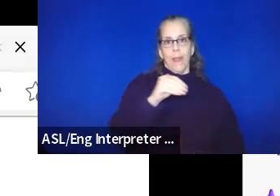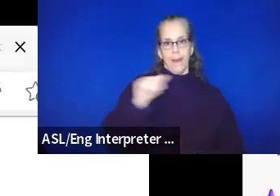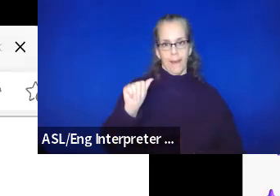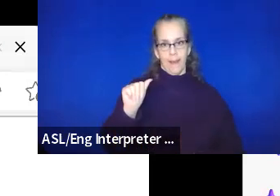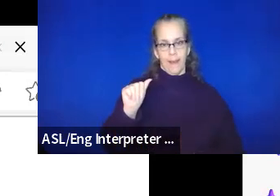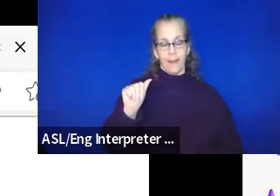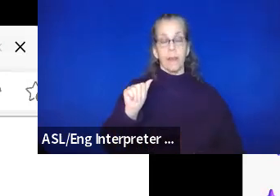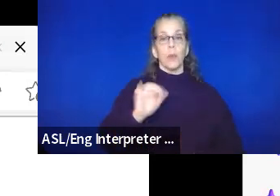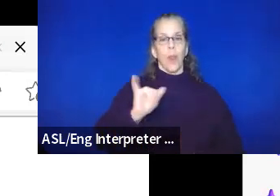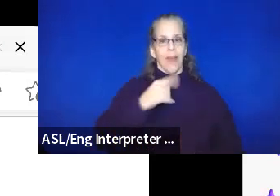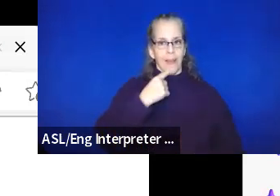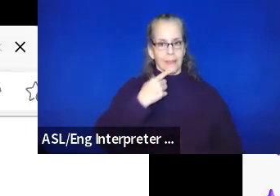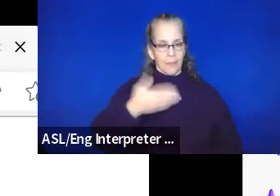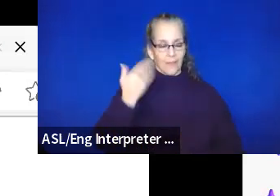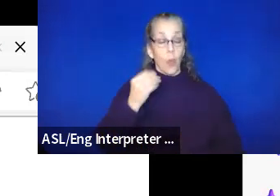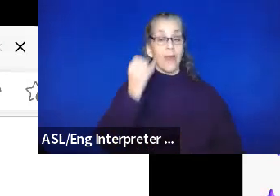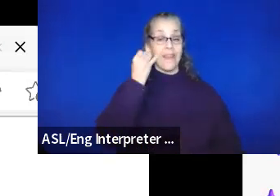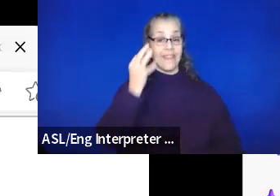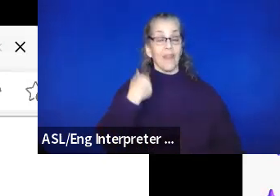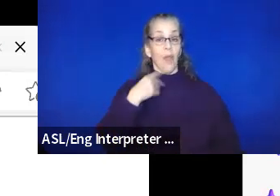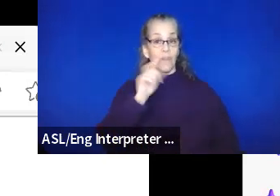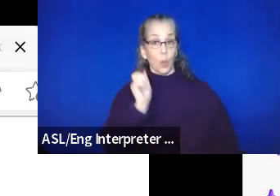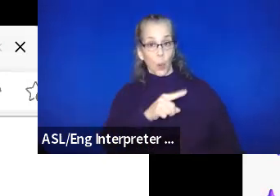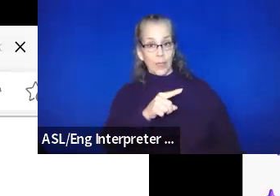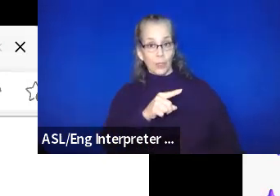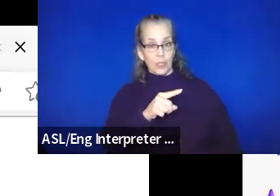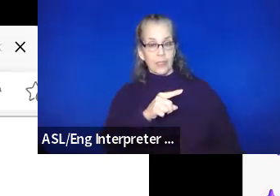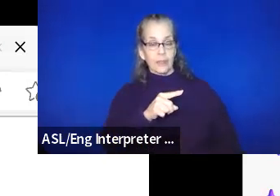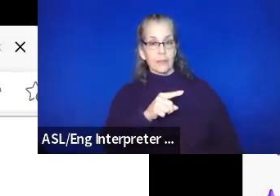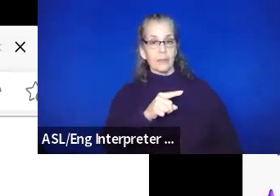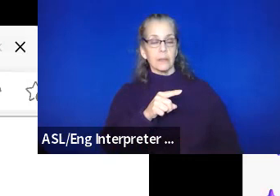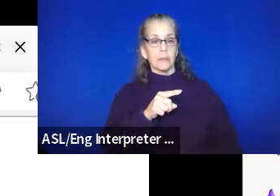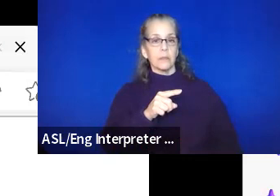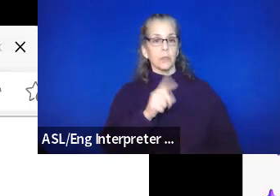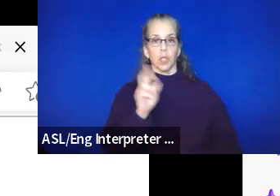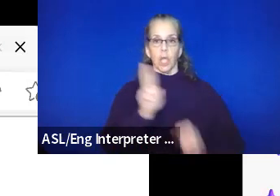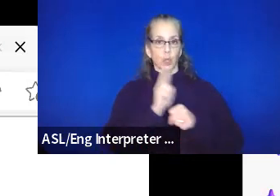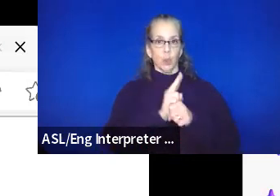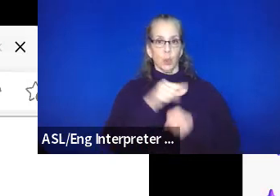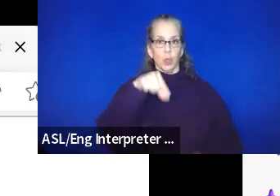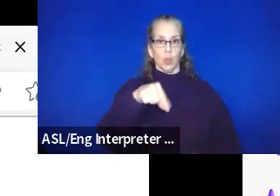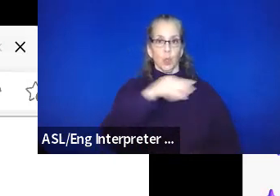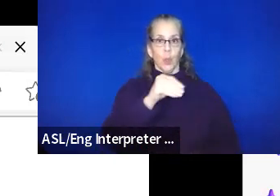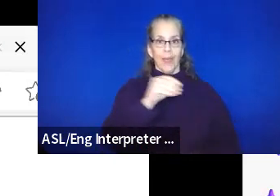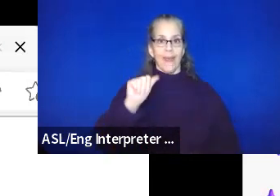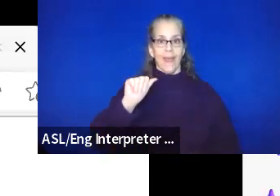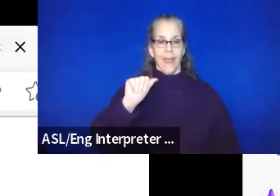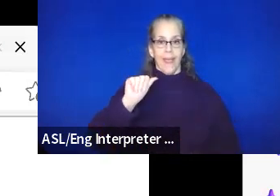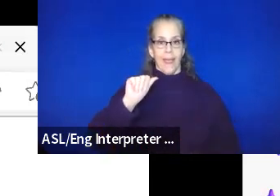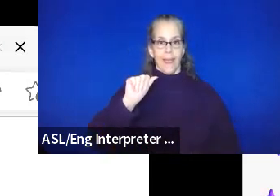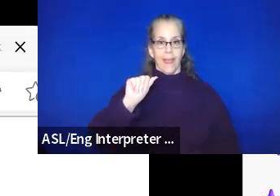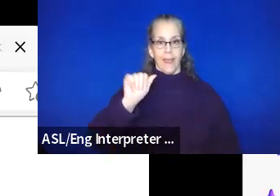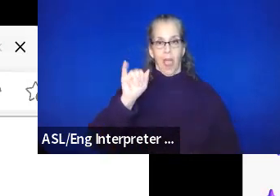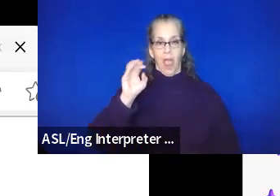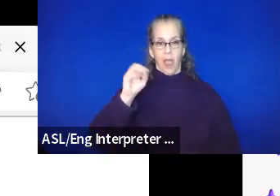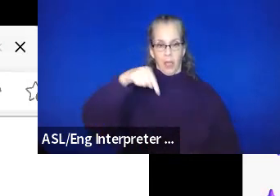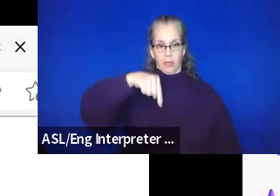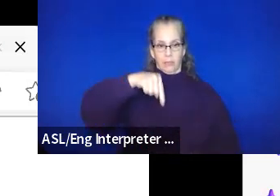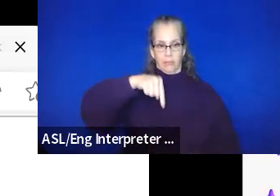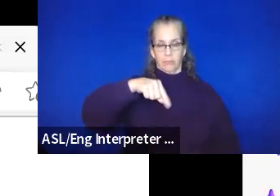of our of our presenters, just use the Q&A icon to type in your question. And we'll be